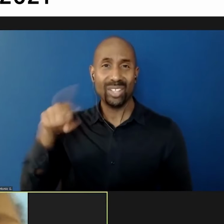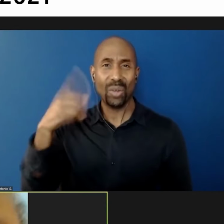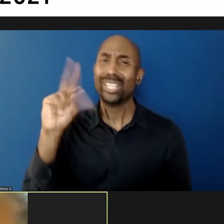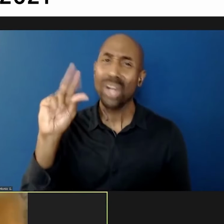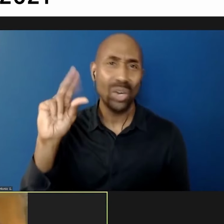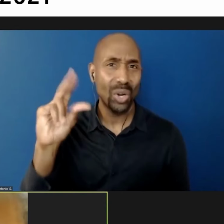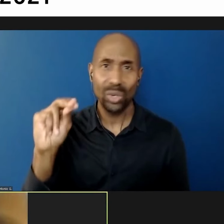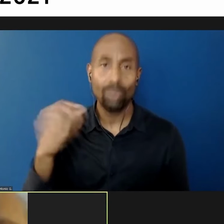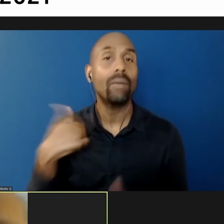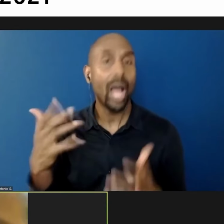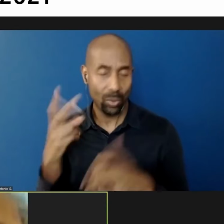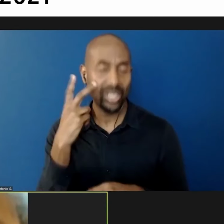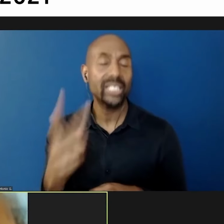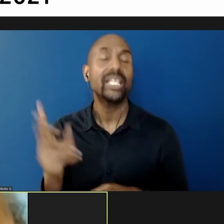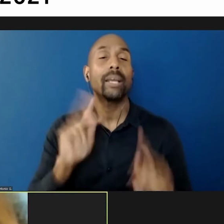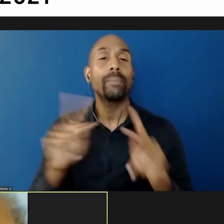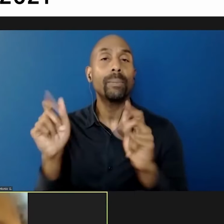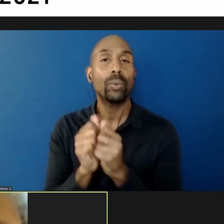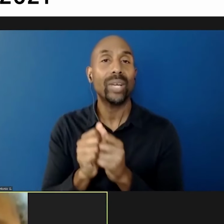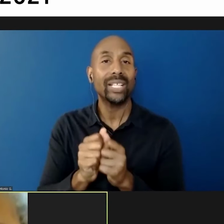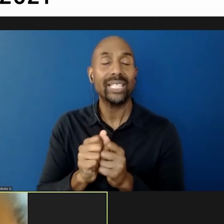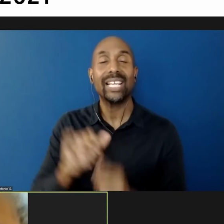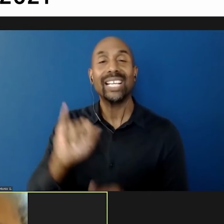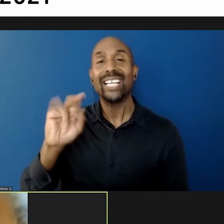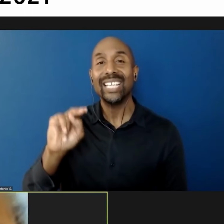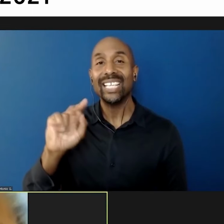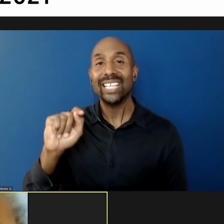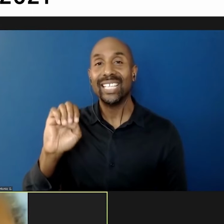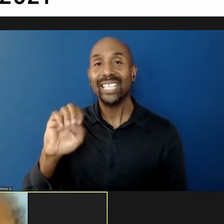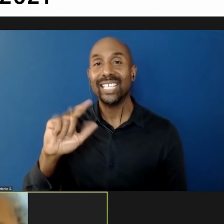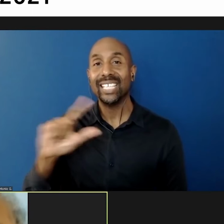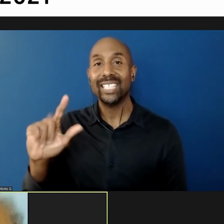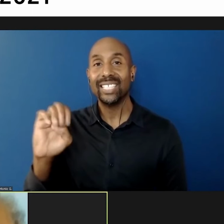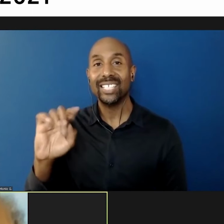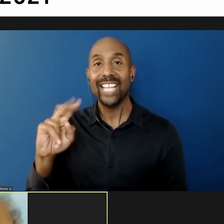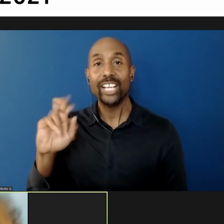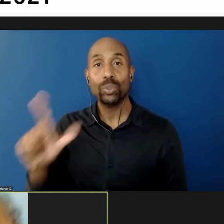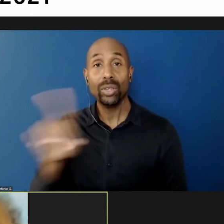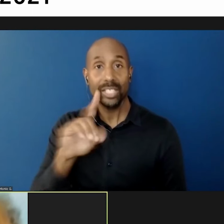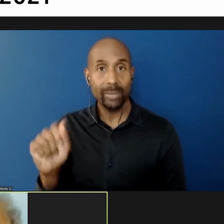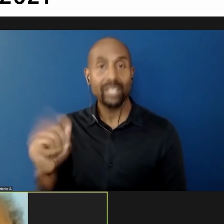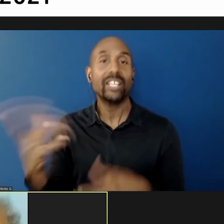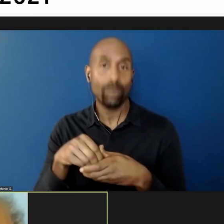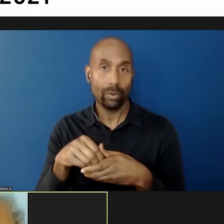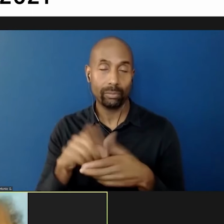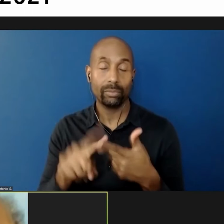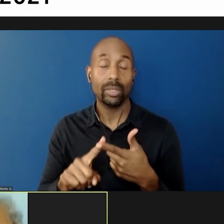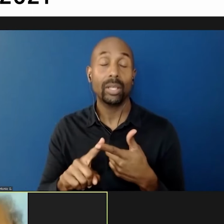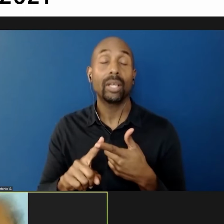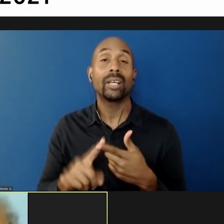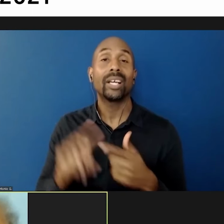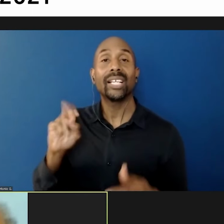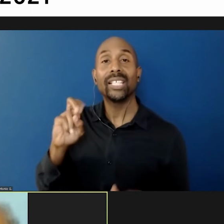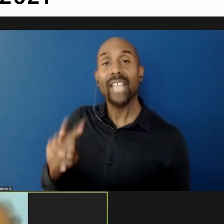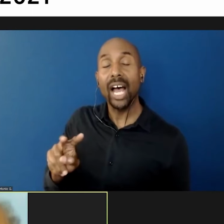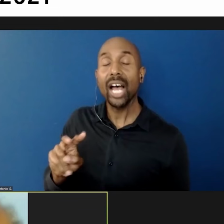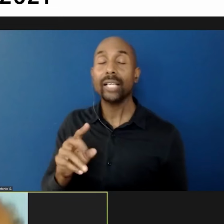in on this. I want to see people who are nonspeaking or nonverbal in on this. I want to see those